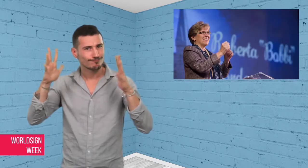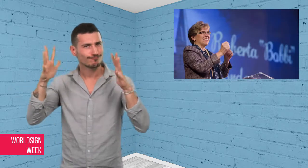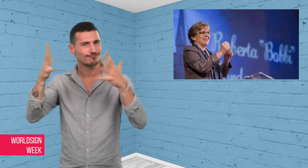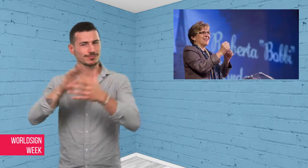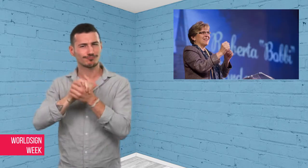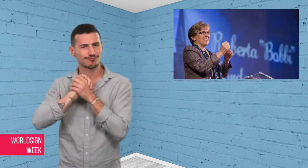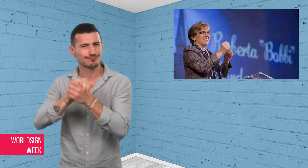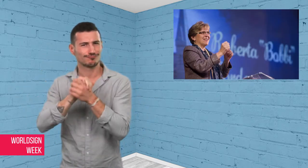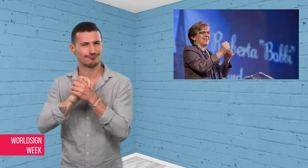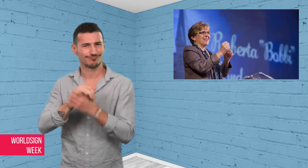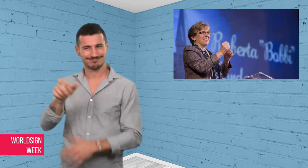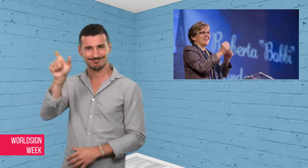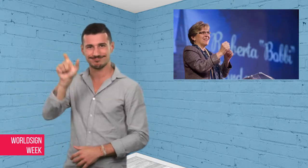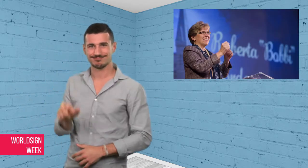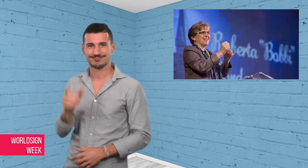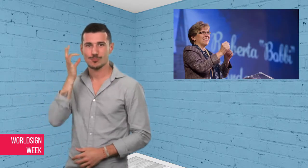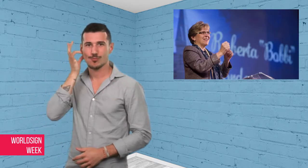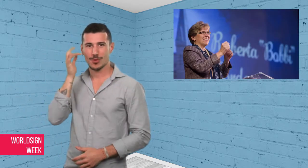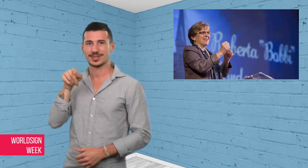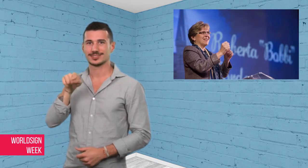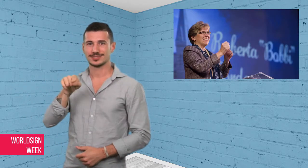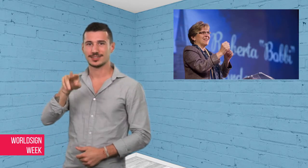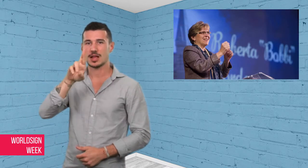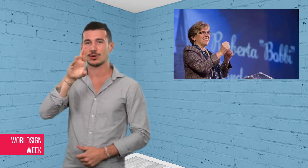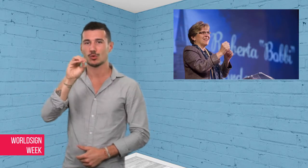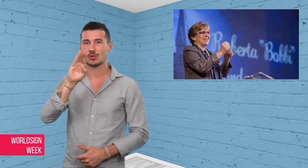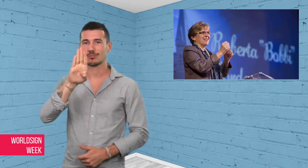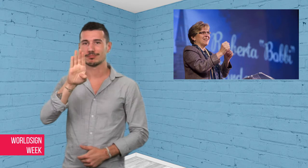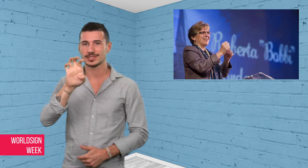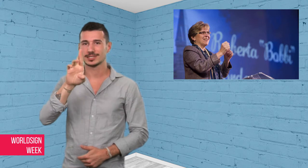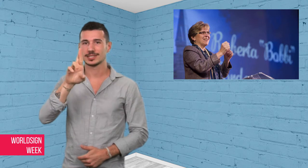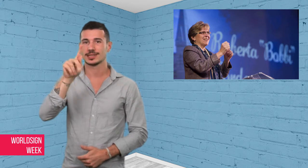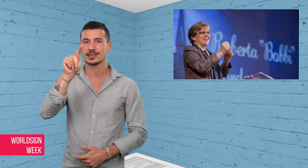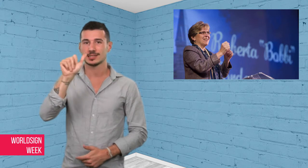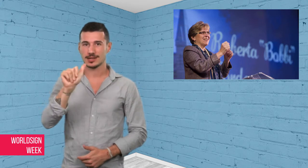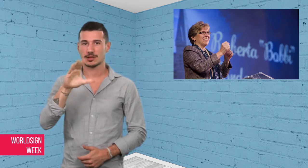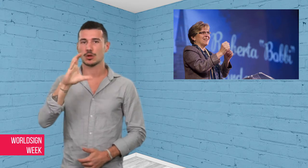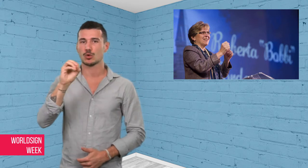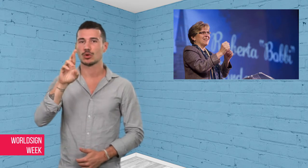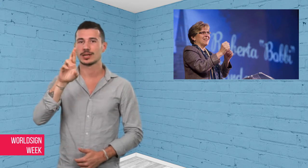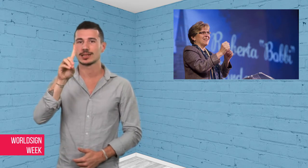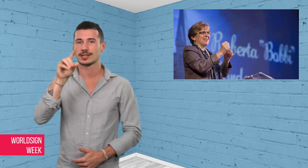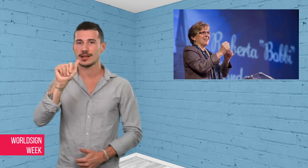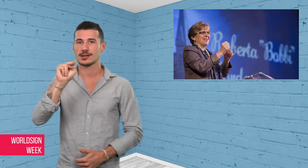Let’s cheer for Roberta Cordano for her success!